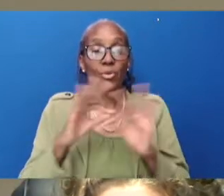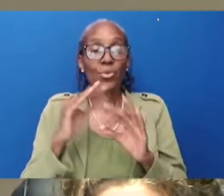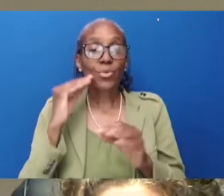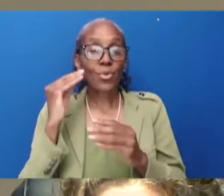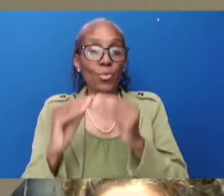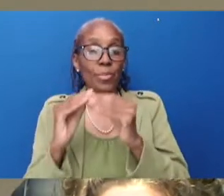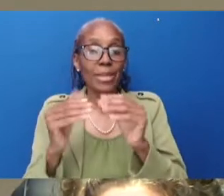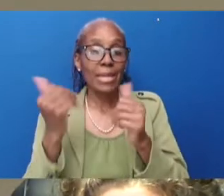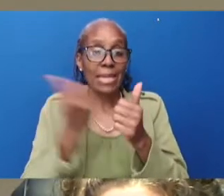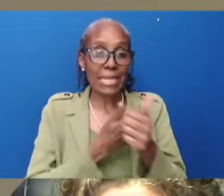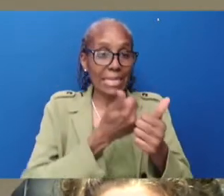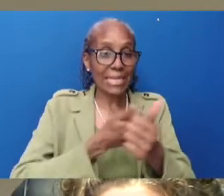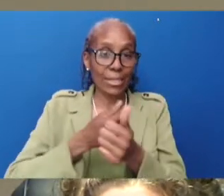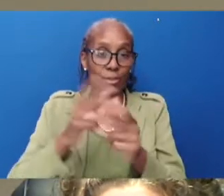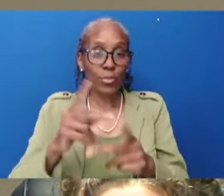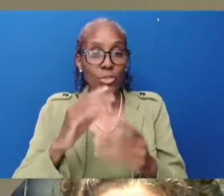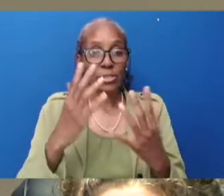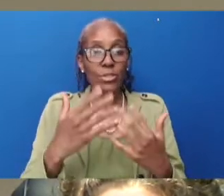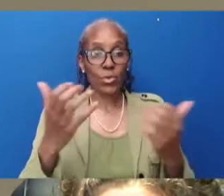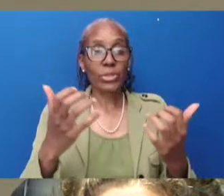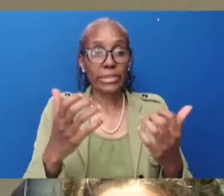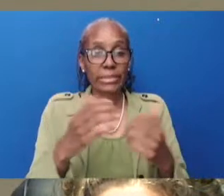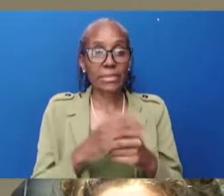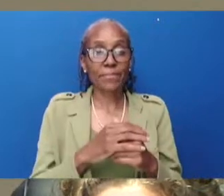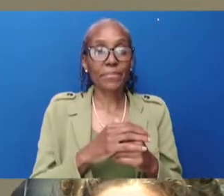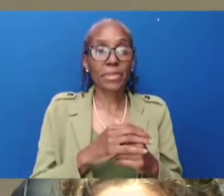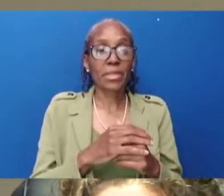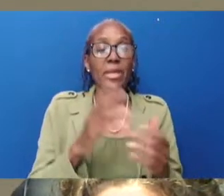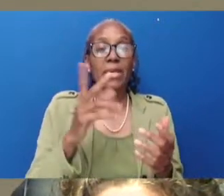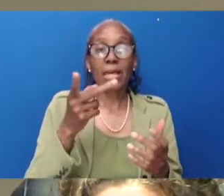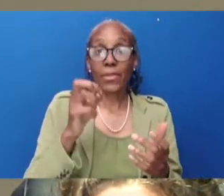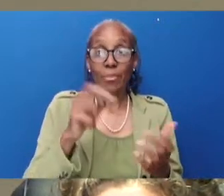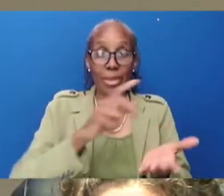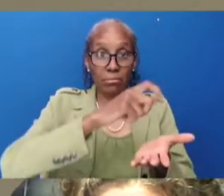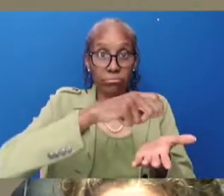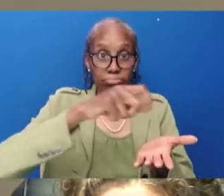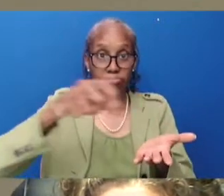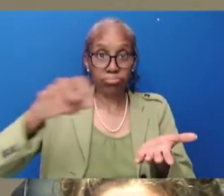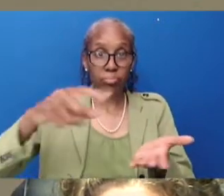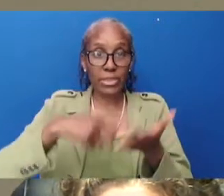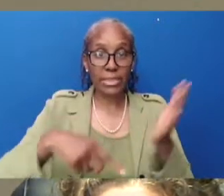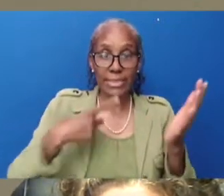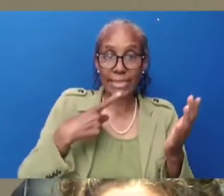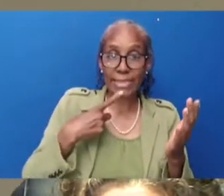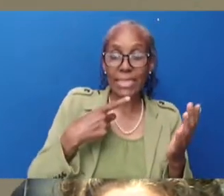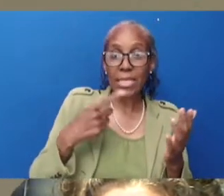YOU WERE TALKING ABOUT CRITICAL